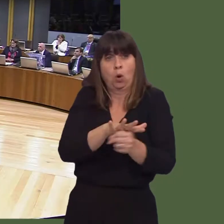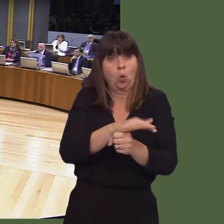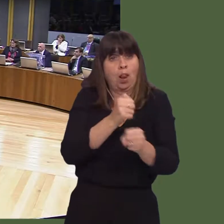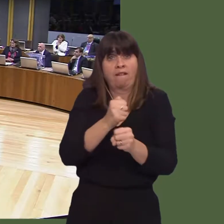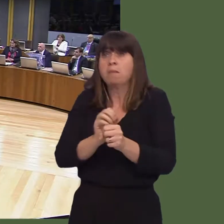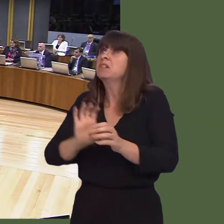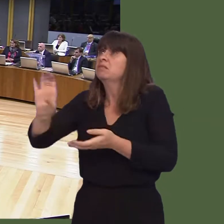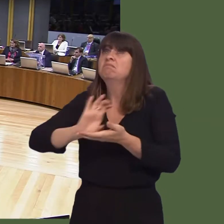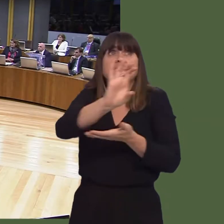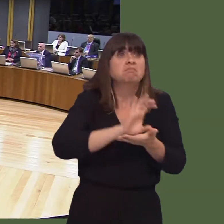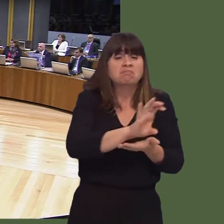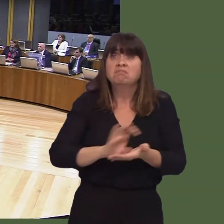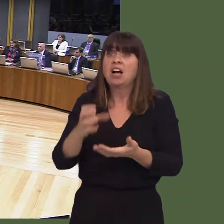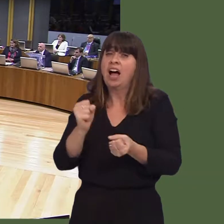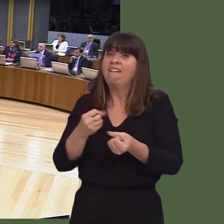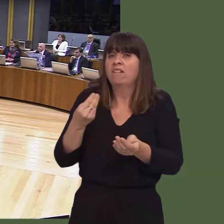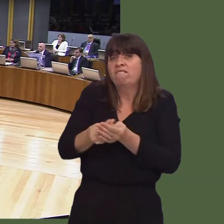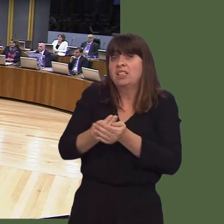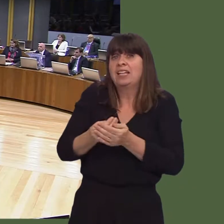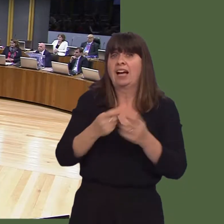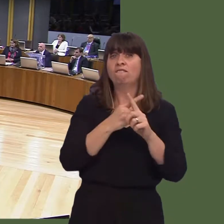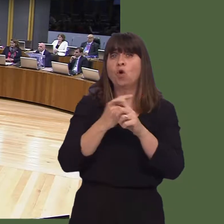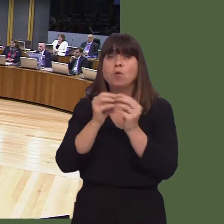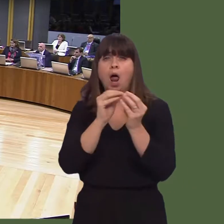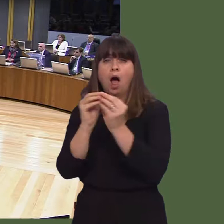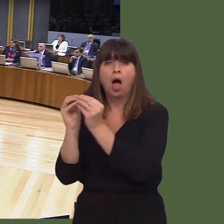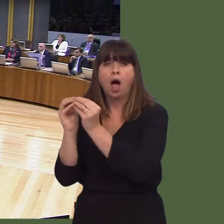through the funding formula with local authority partners and, as my colleague Minister, the